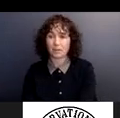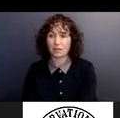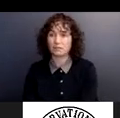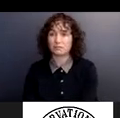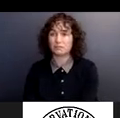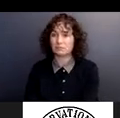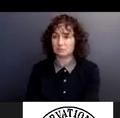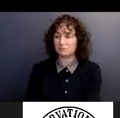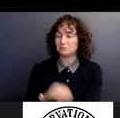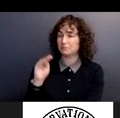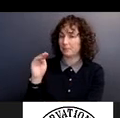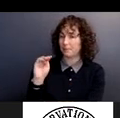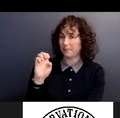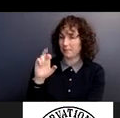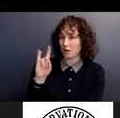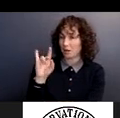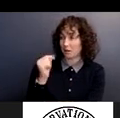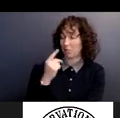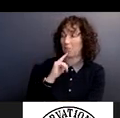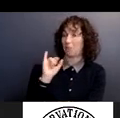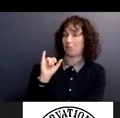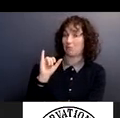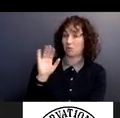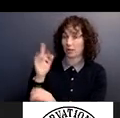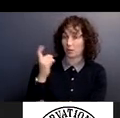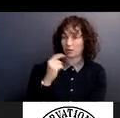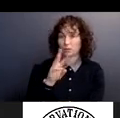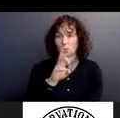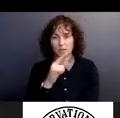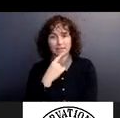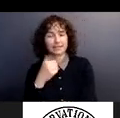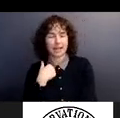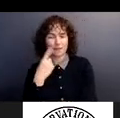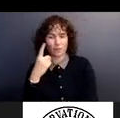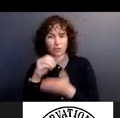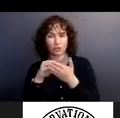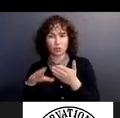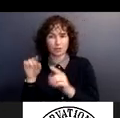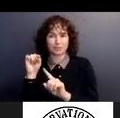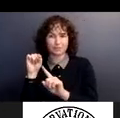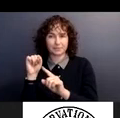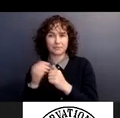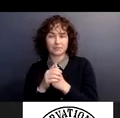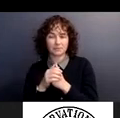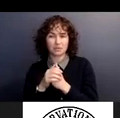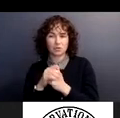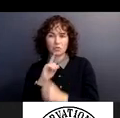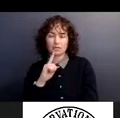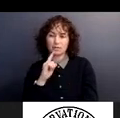Ah that's a great question. Yes. I have a student who is extremely talented